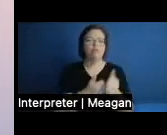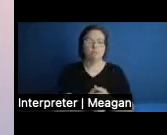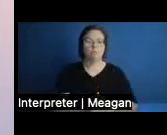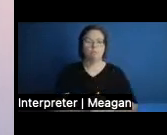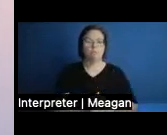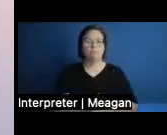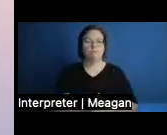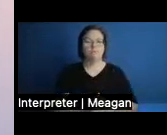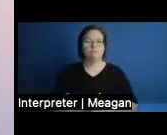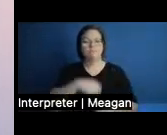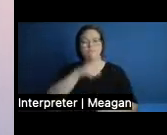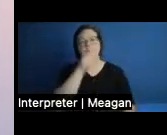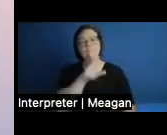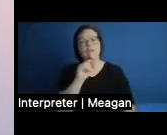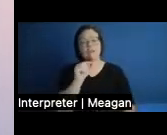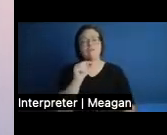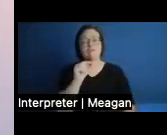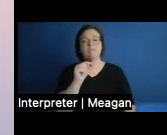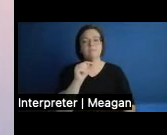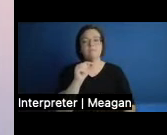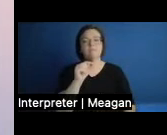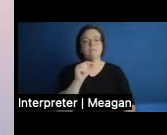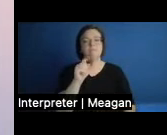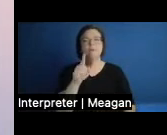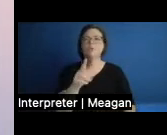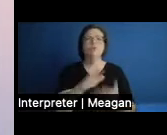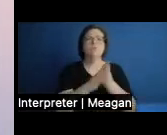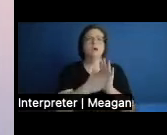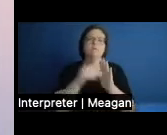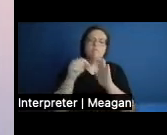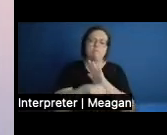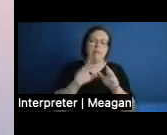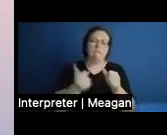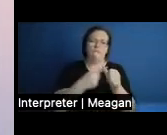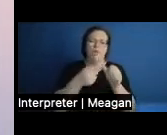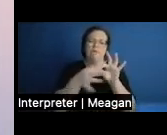I love it, because you get so deep in that first sentence, which is most of the poem,